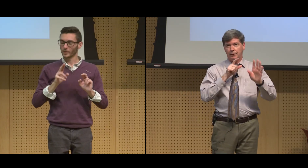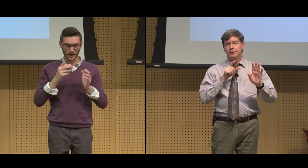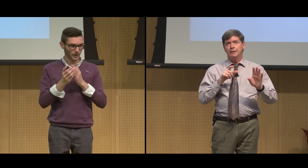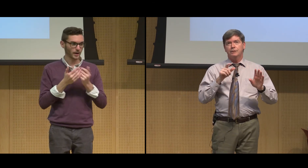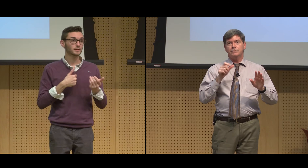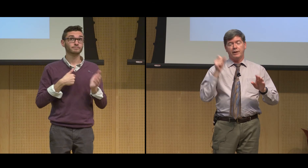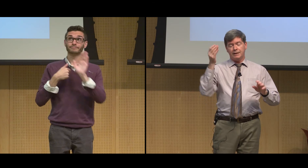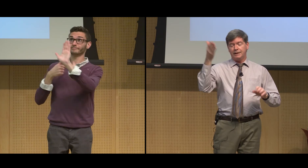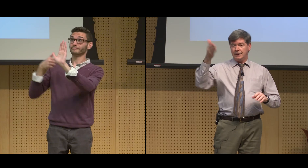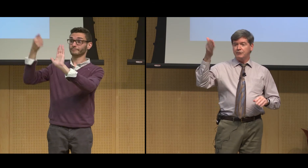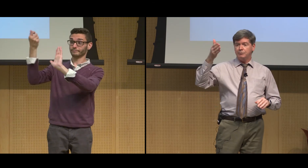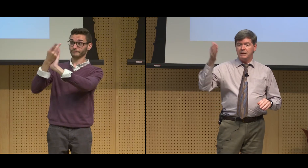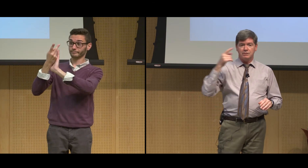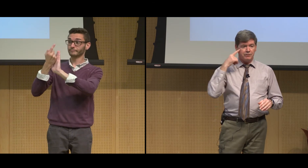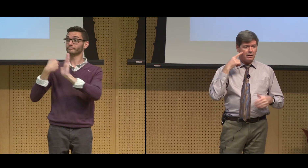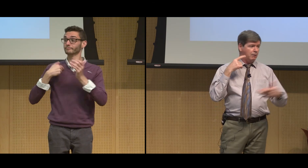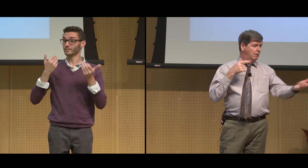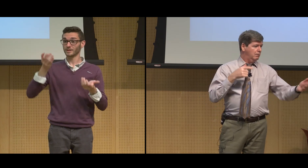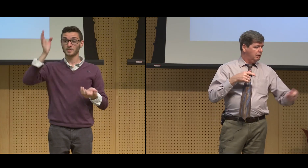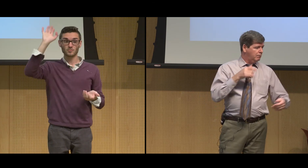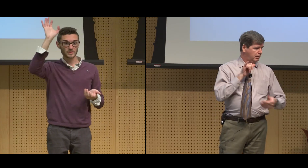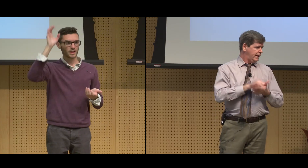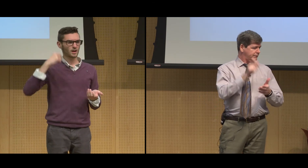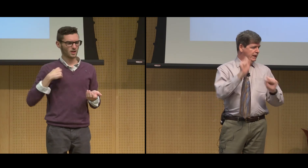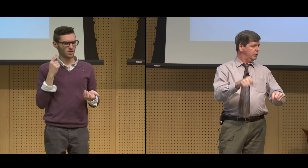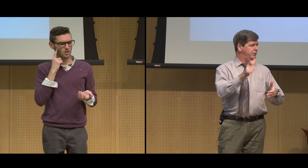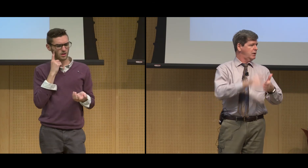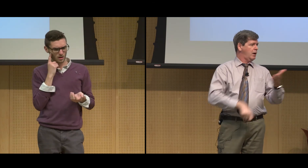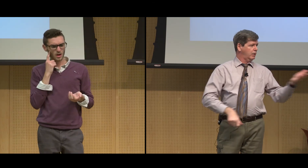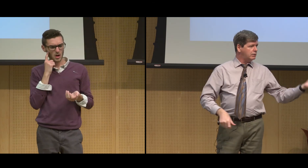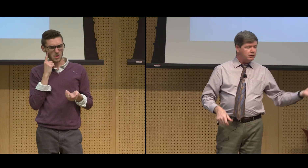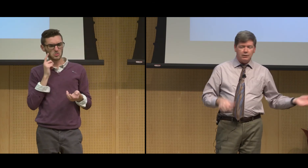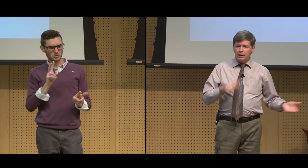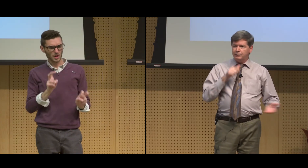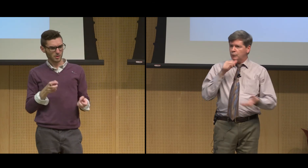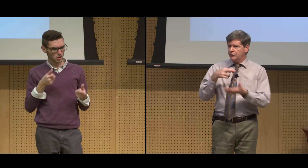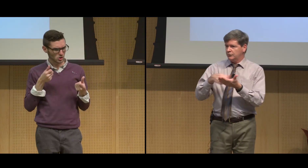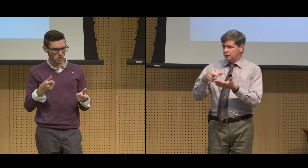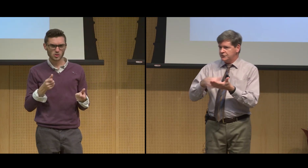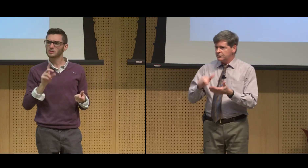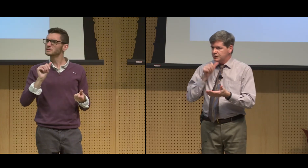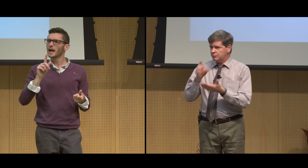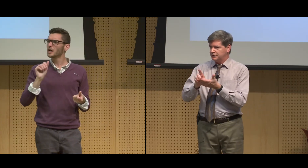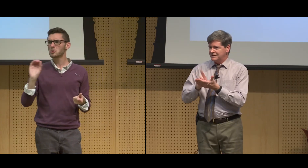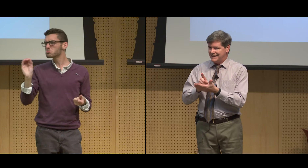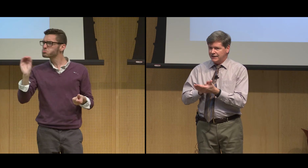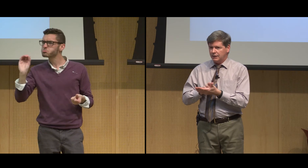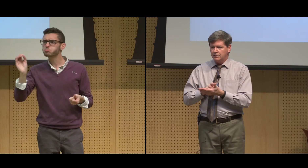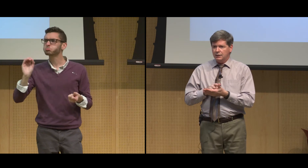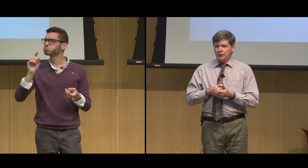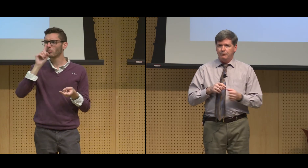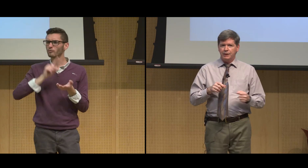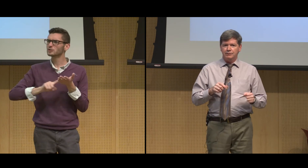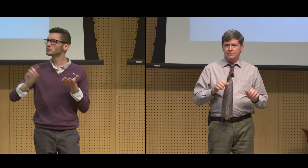and I wrote an--well, so I--I gave the speech, and I thought, "Well, that-- that could be an article." I mean, it wasn't research, it wasn't data,